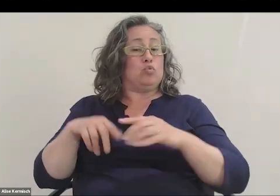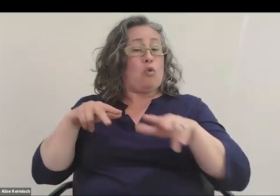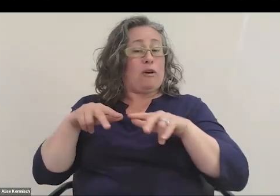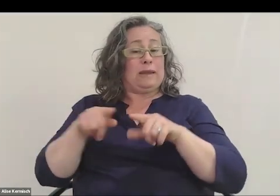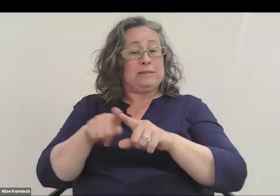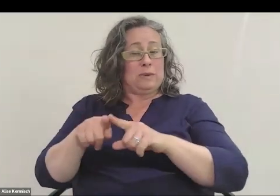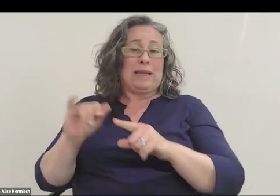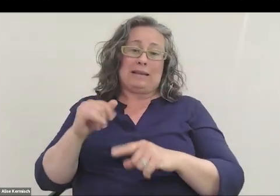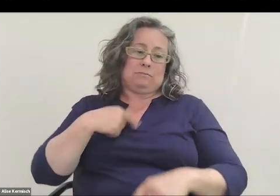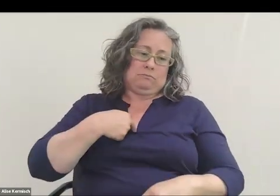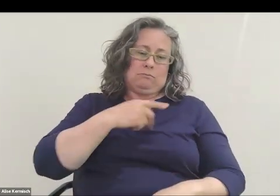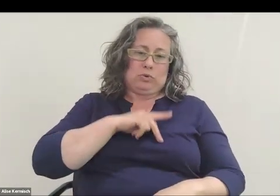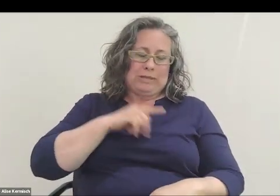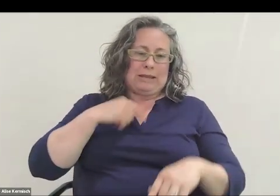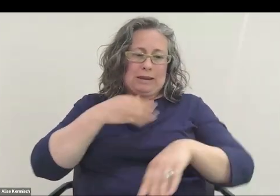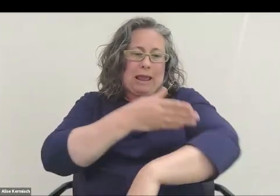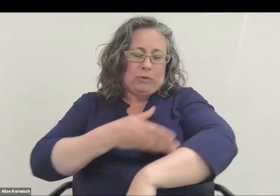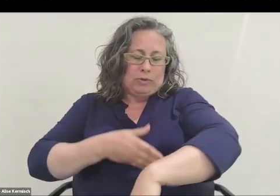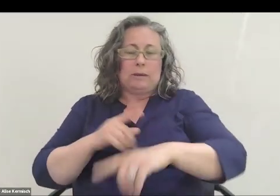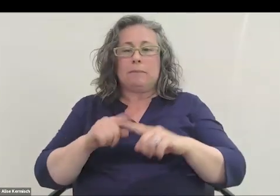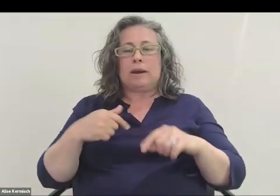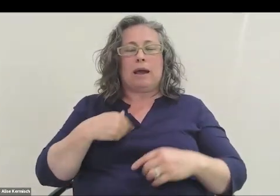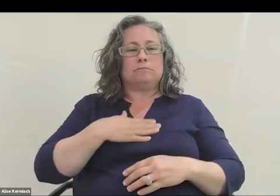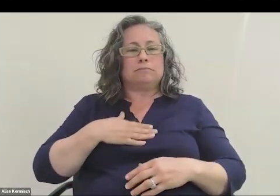Also, I really appreciate Bill Peace's writing